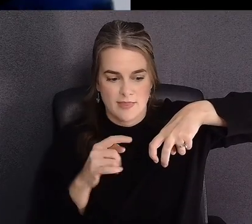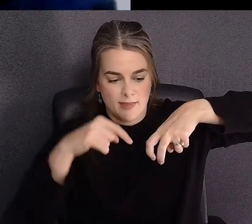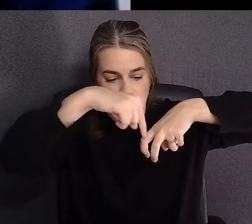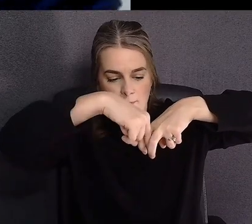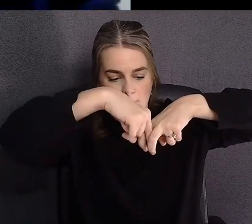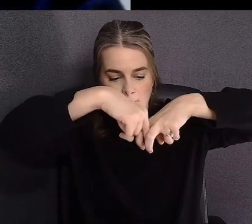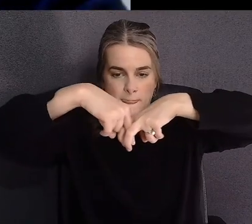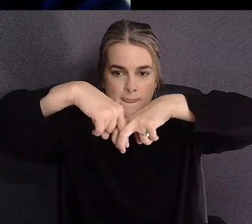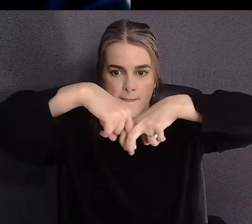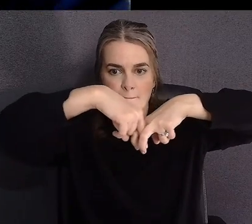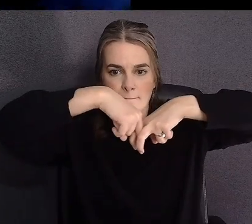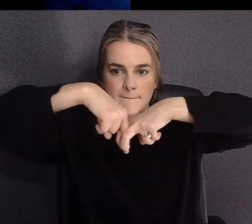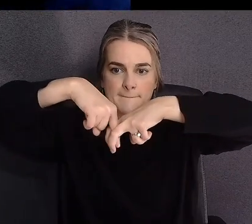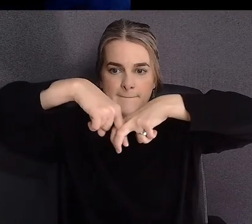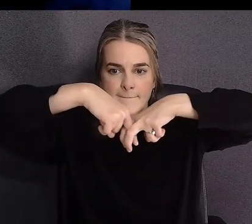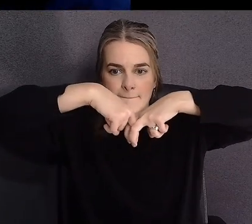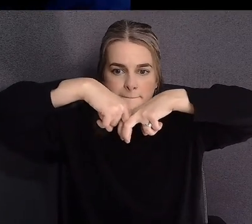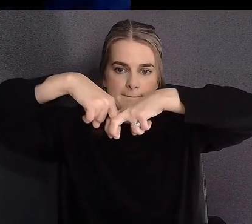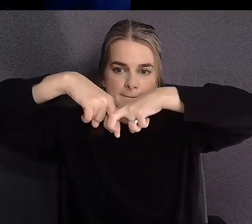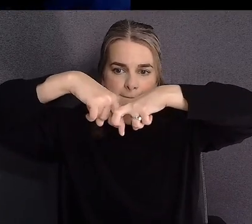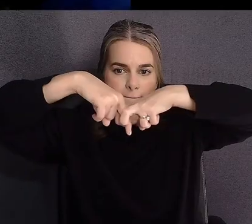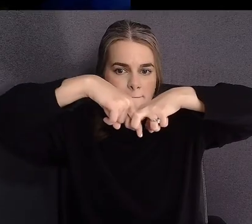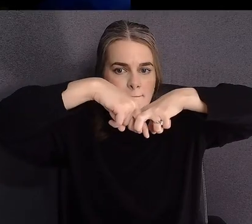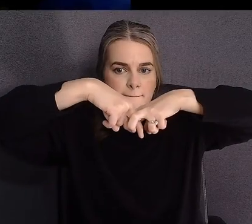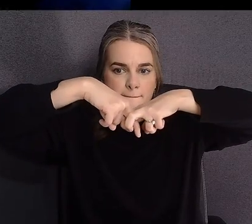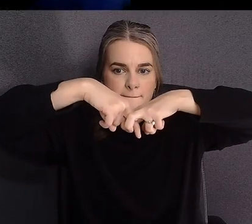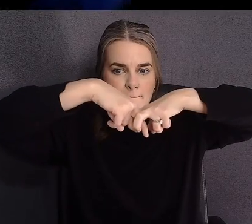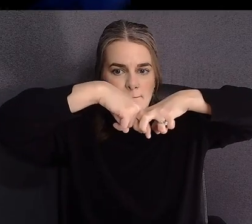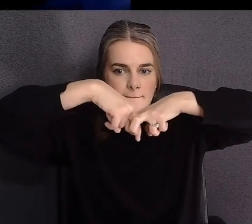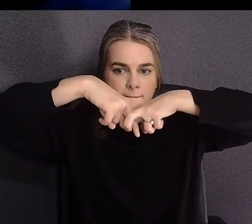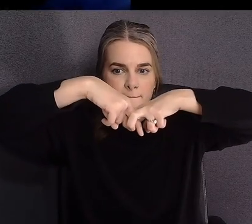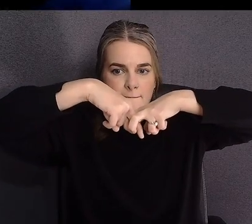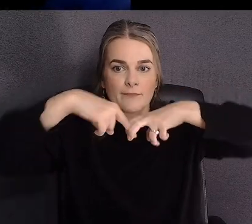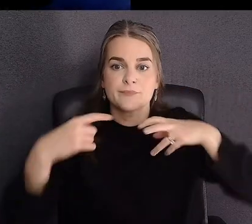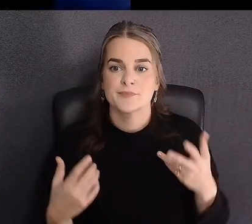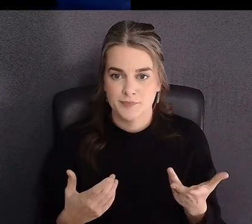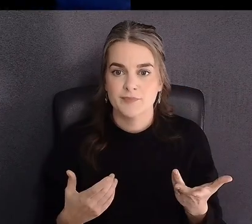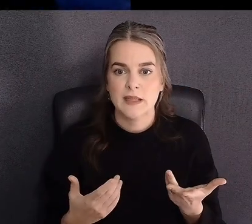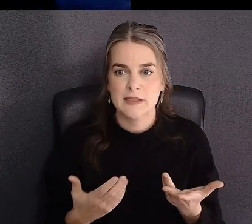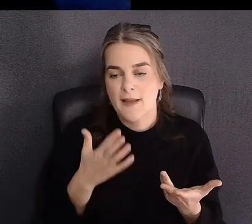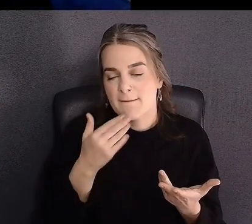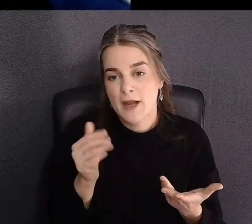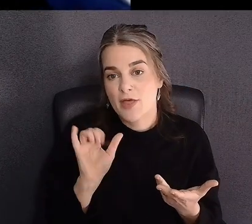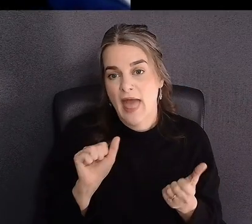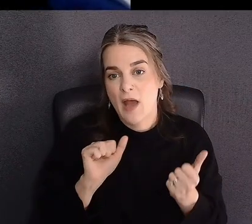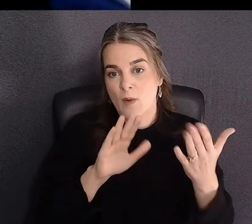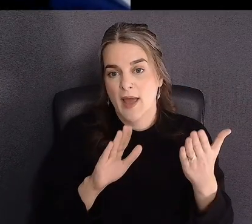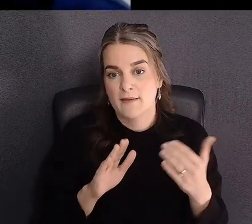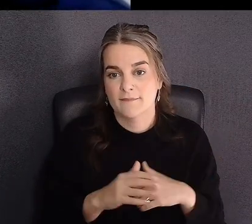kind of angled like this. And then they can do it a little bit better that way. I just make things up.